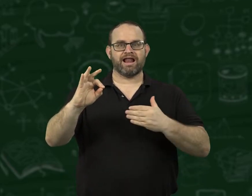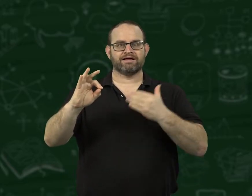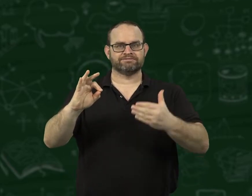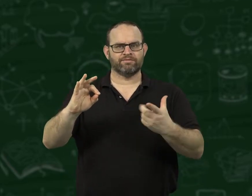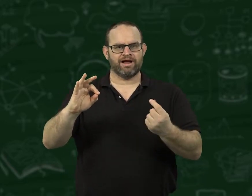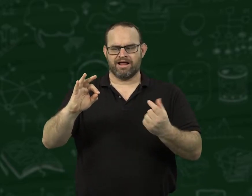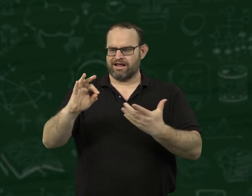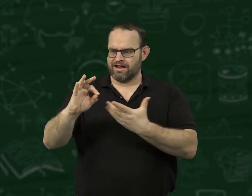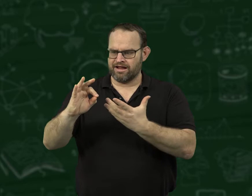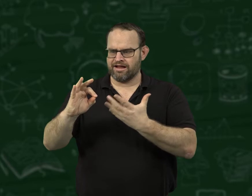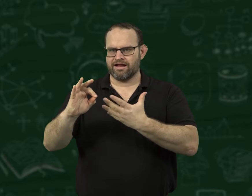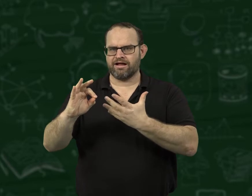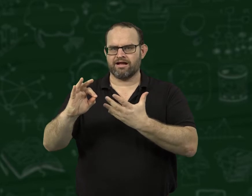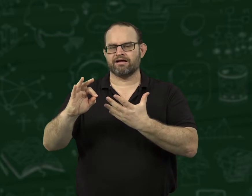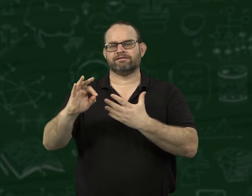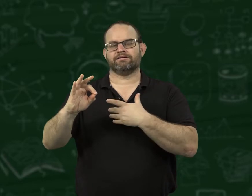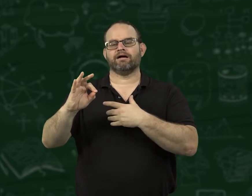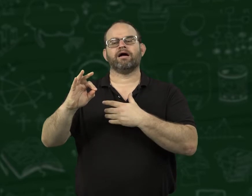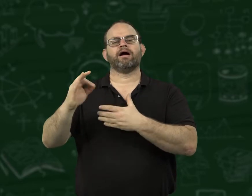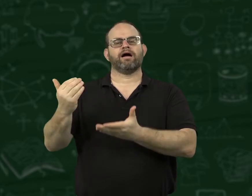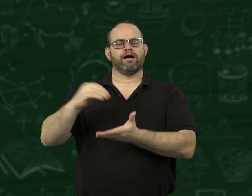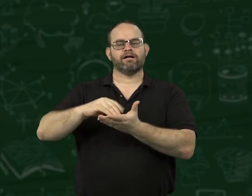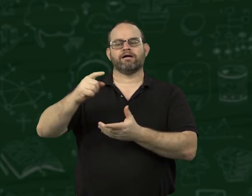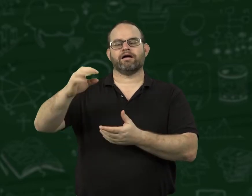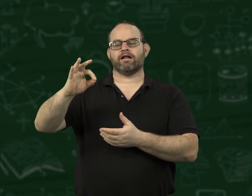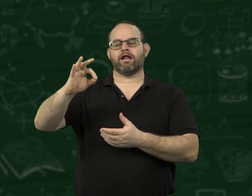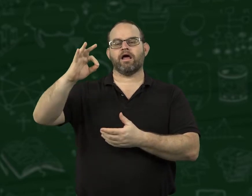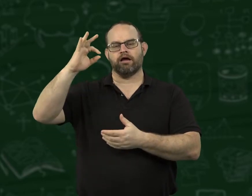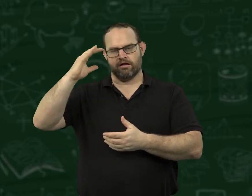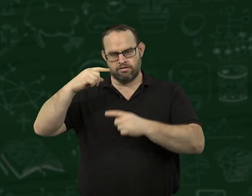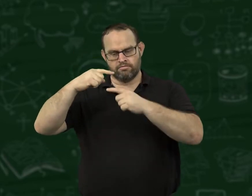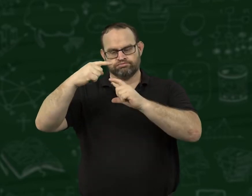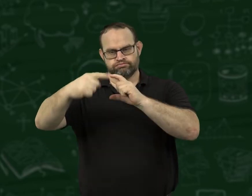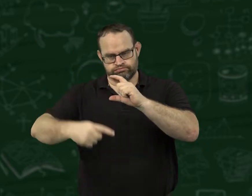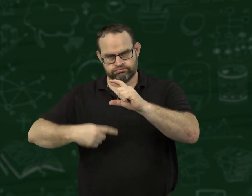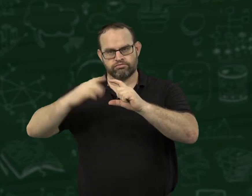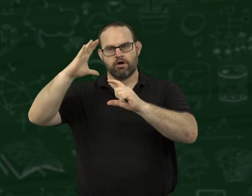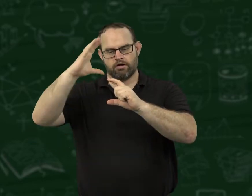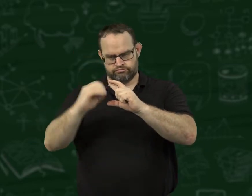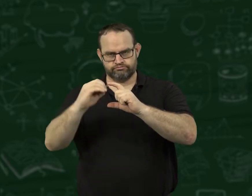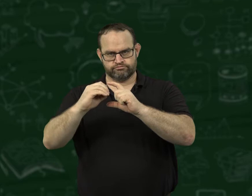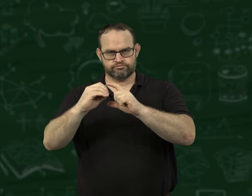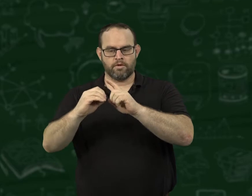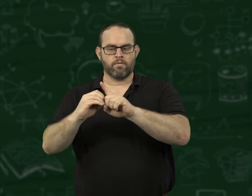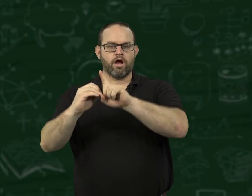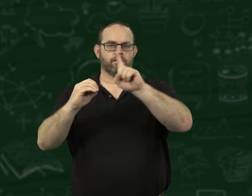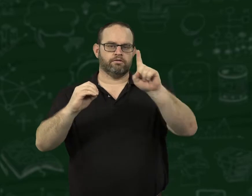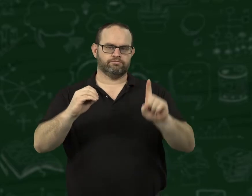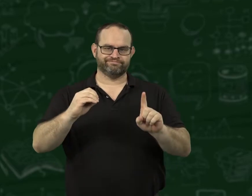After we count to 9, we go back to the beginning of the digits (0) and add a column with a 1, becoming 10.